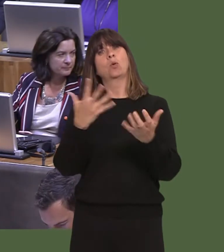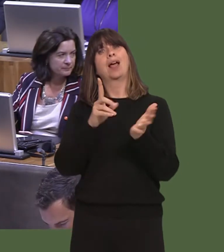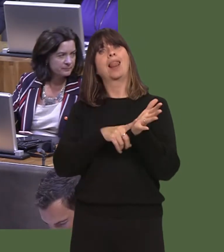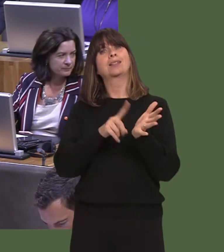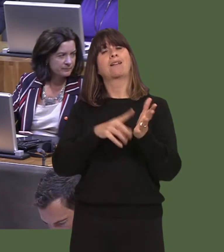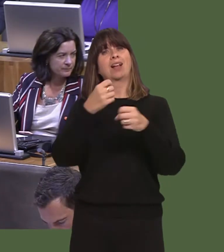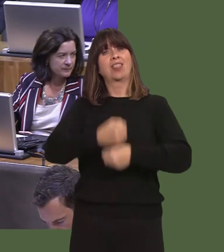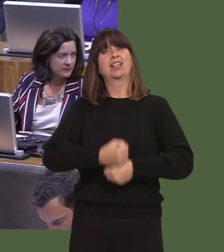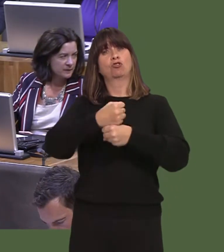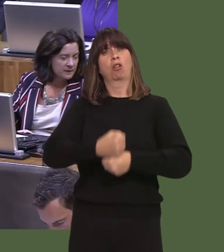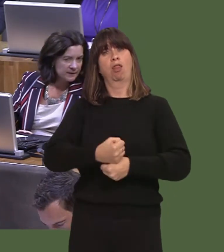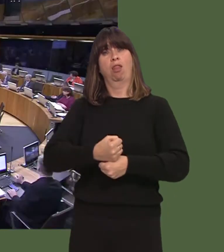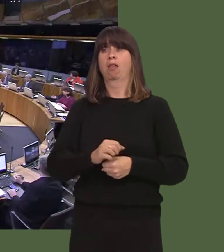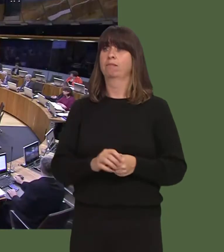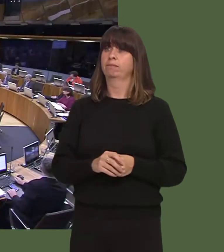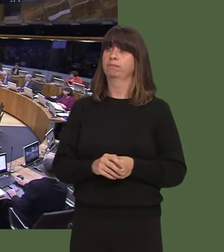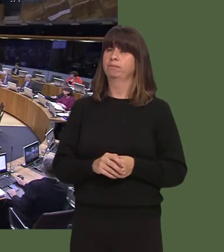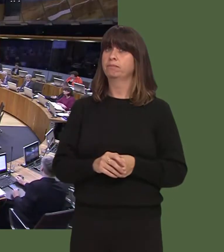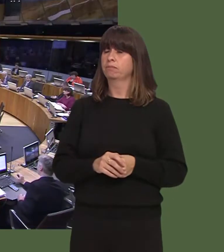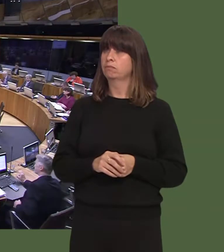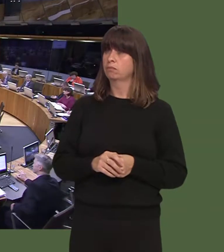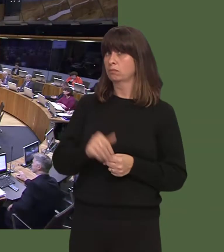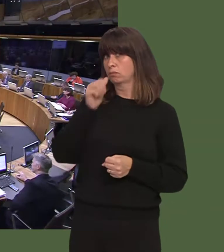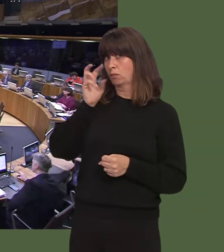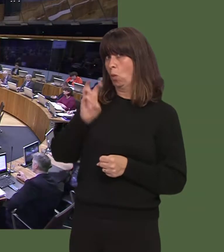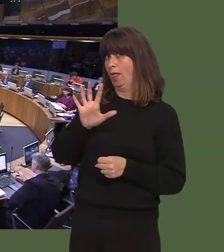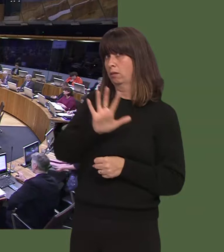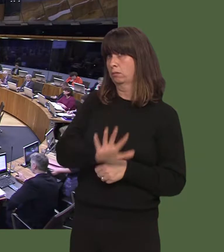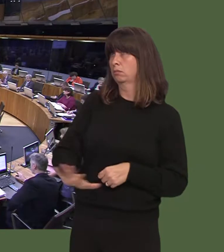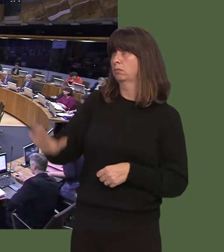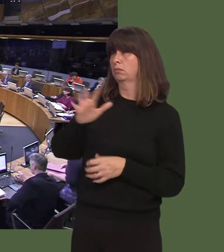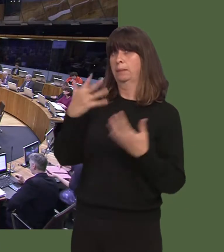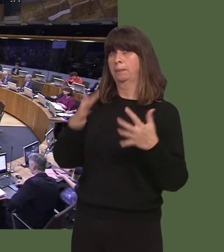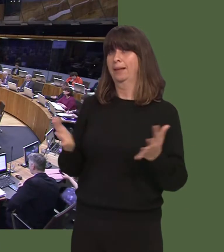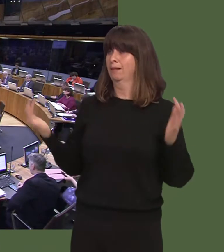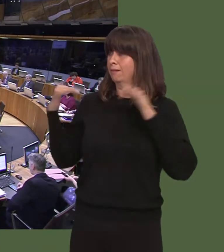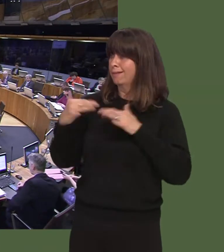Darren Millar AM: Thank you for that answer, First Minister. As you will know, people across Wales have been coming together over the past four years